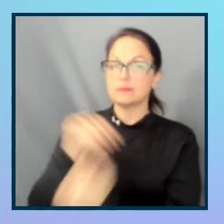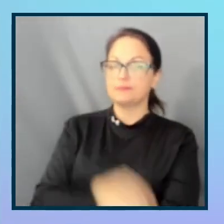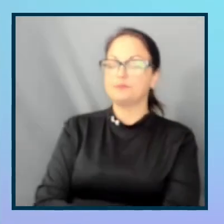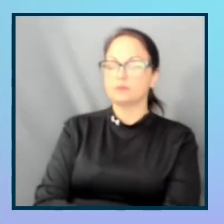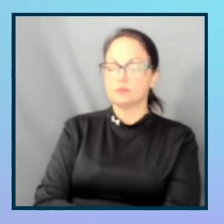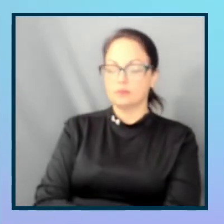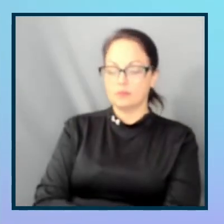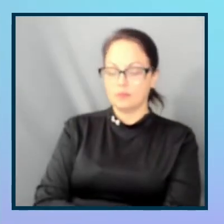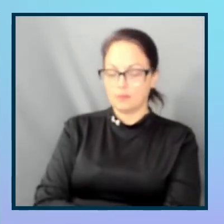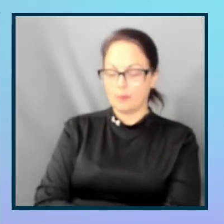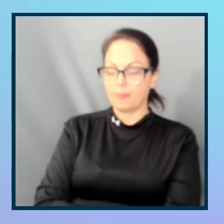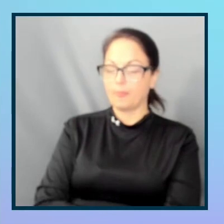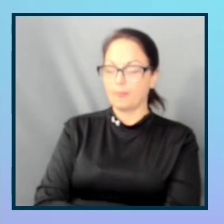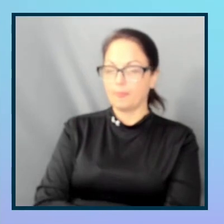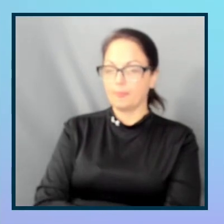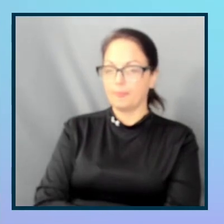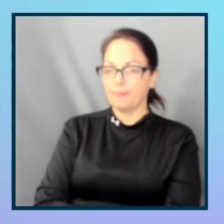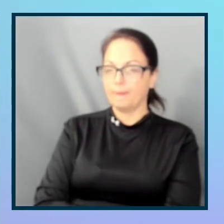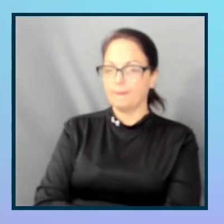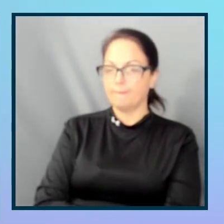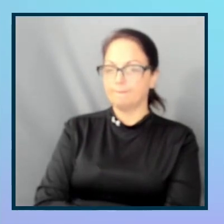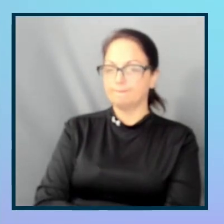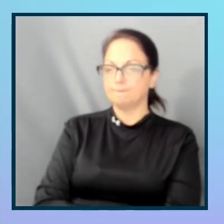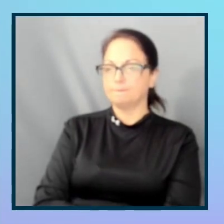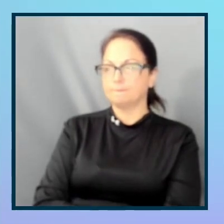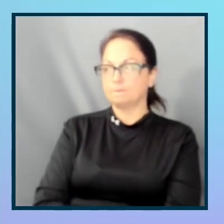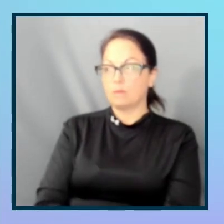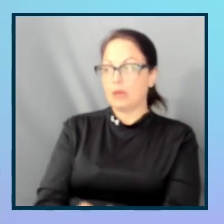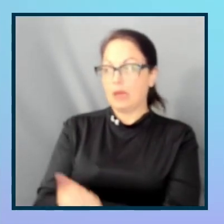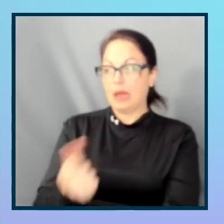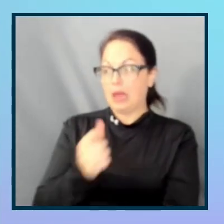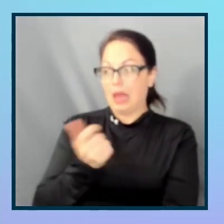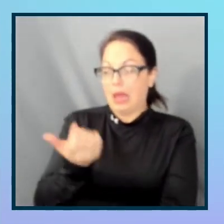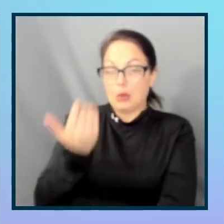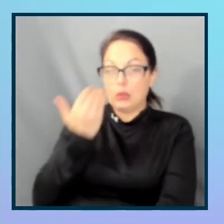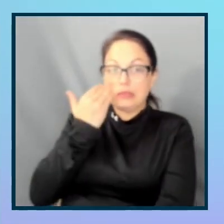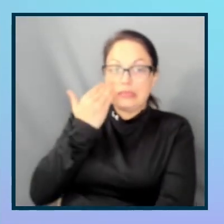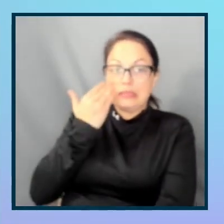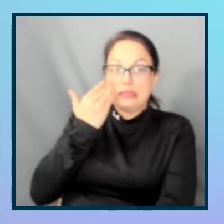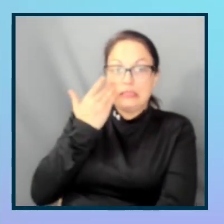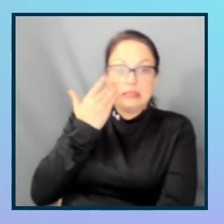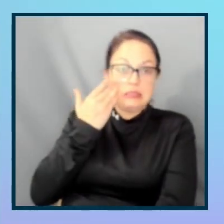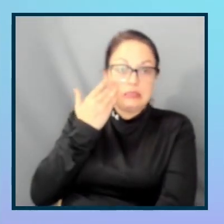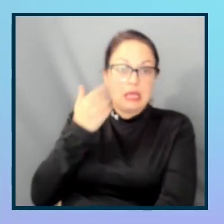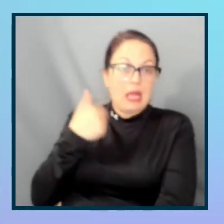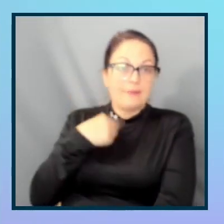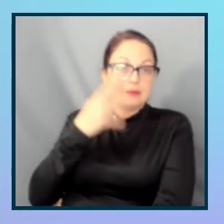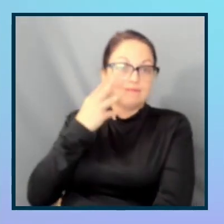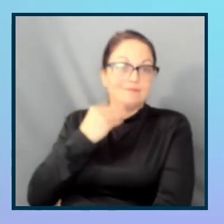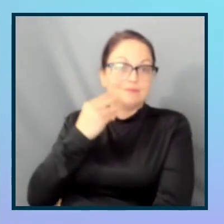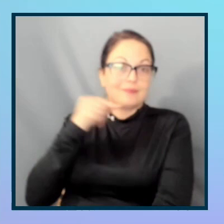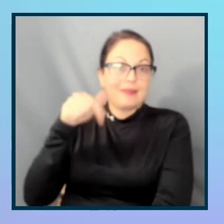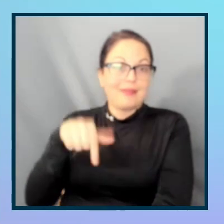And I don't think there's ever been a point where I've had this many people interested in this